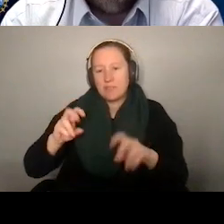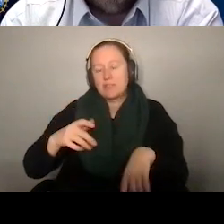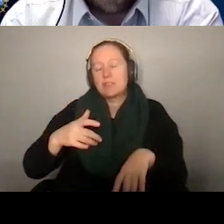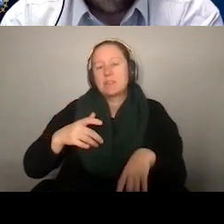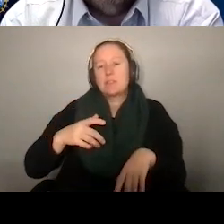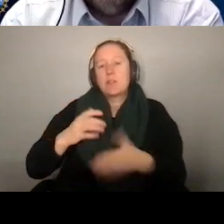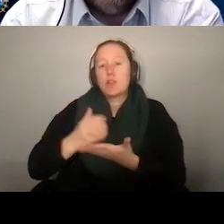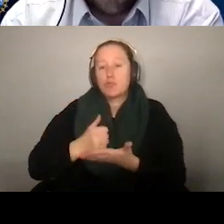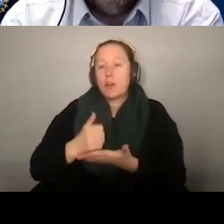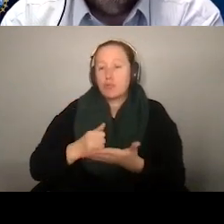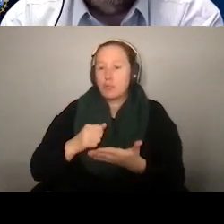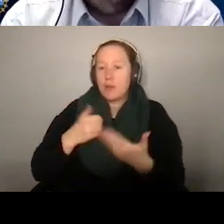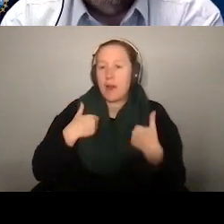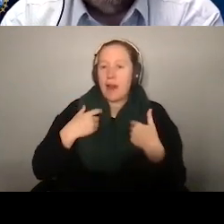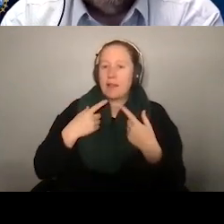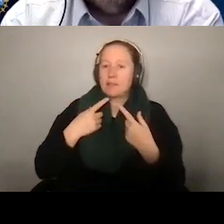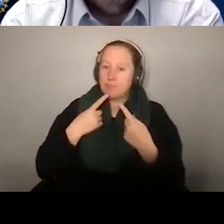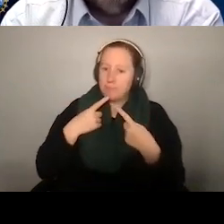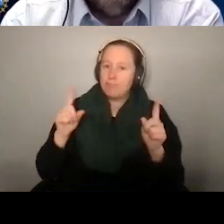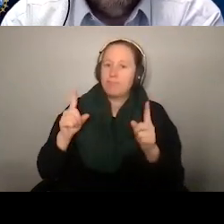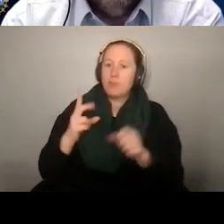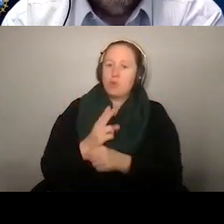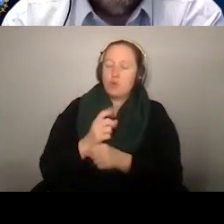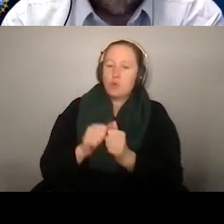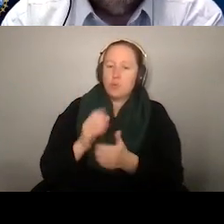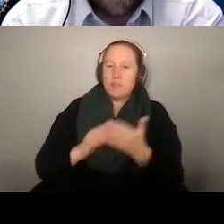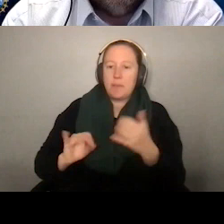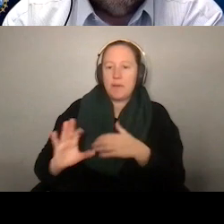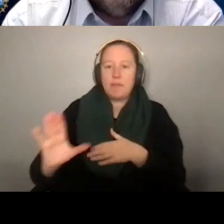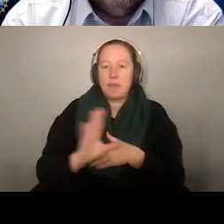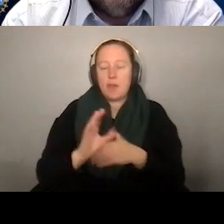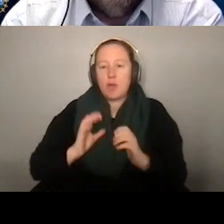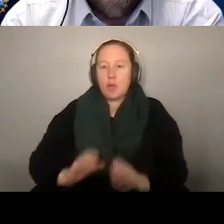successful utilizing with some of their customers that have similar constraints,